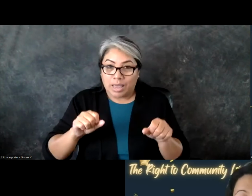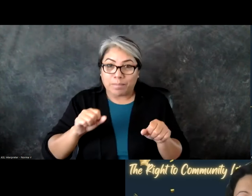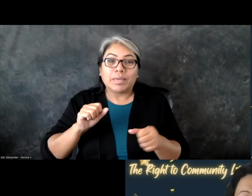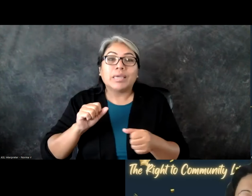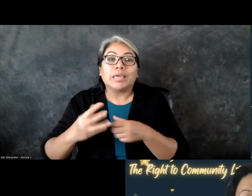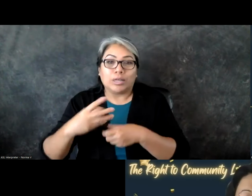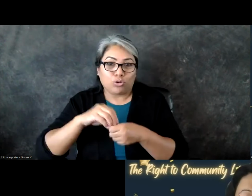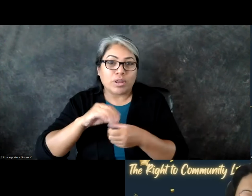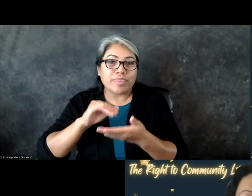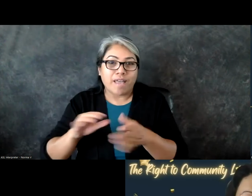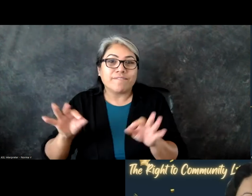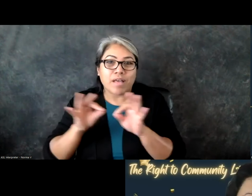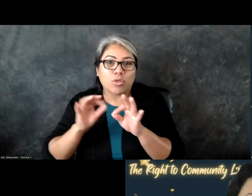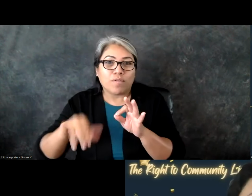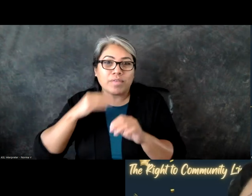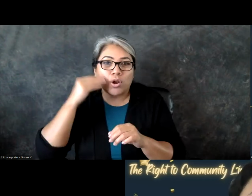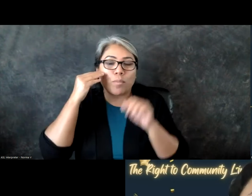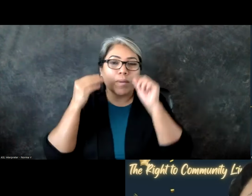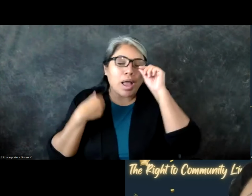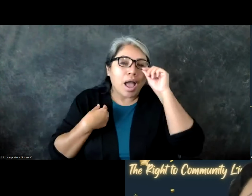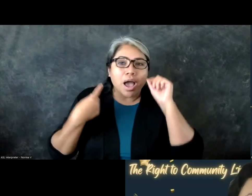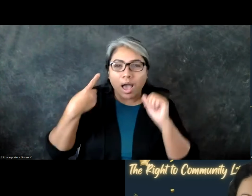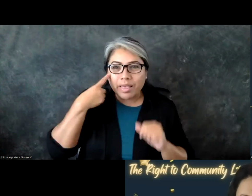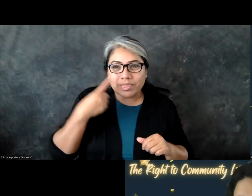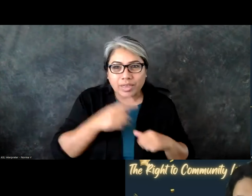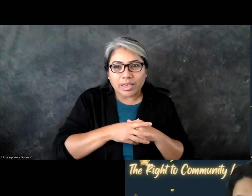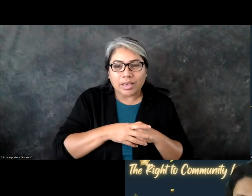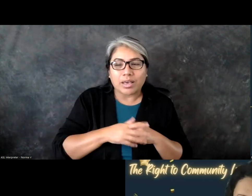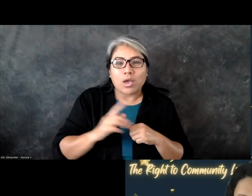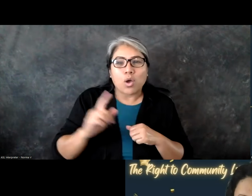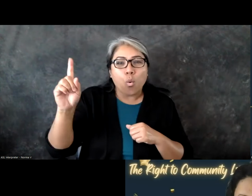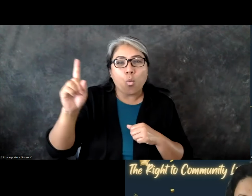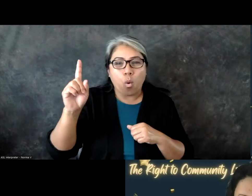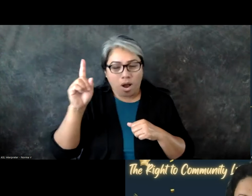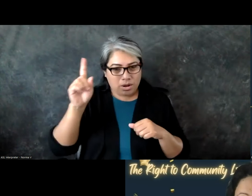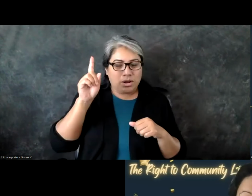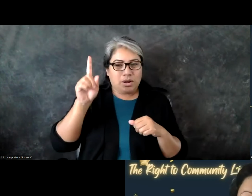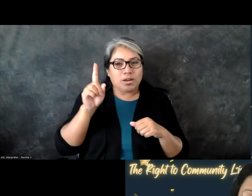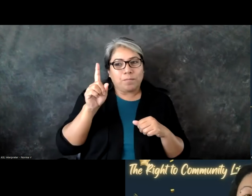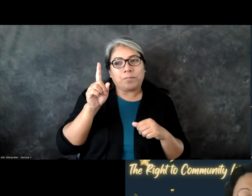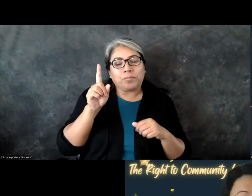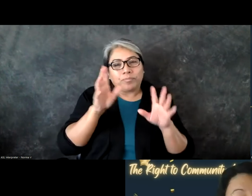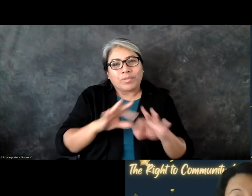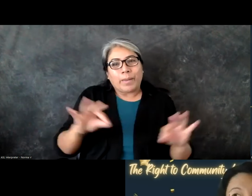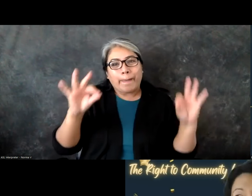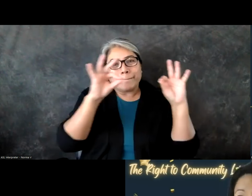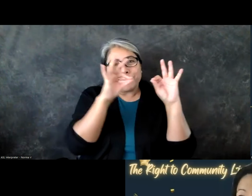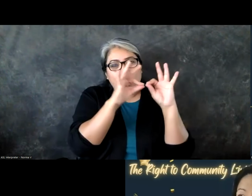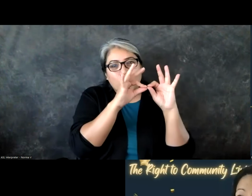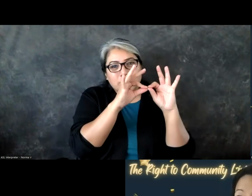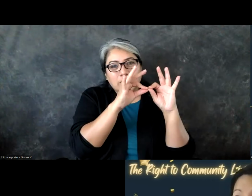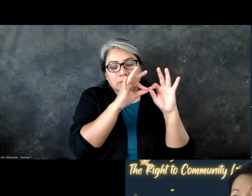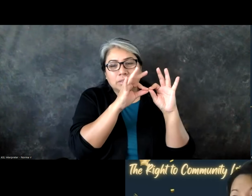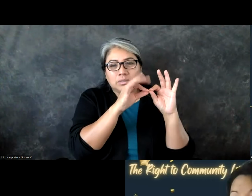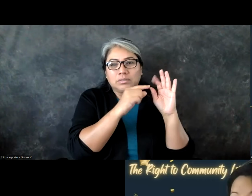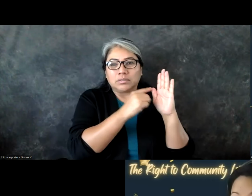own more than one home, that second house could be counted